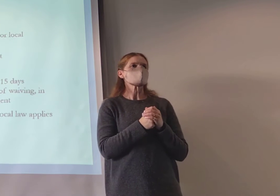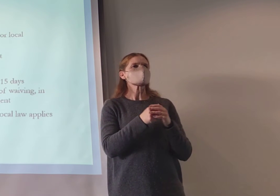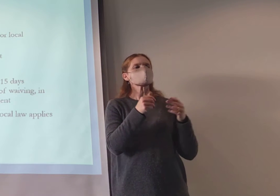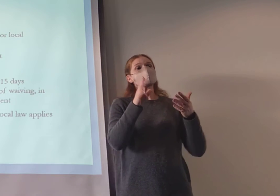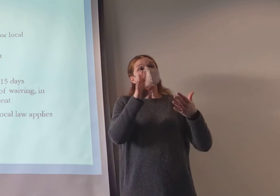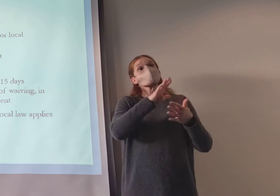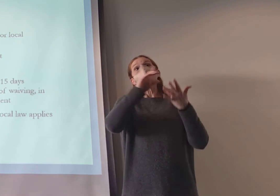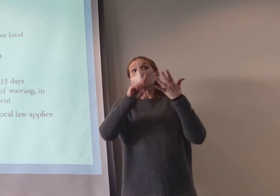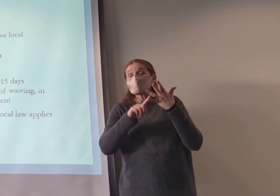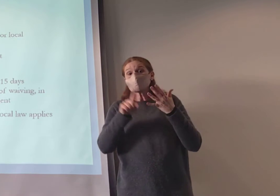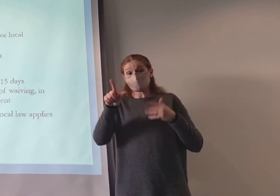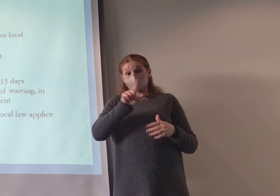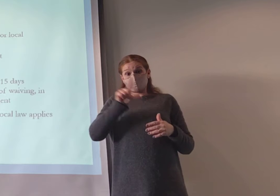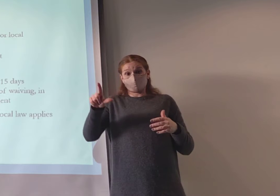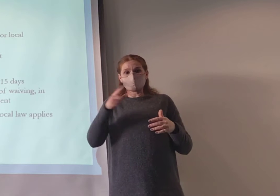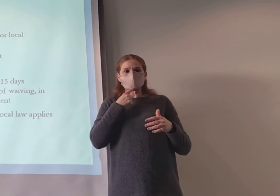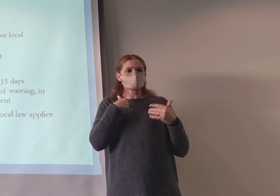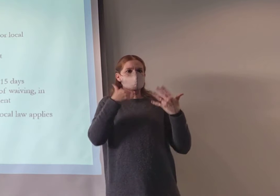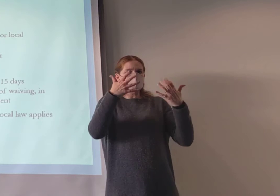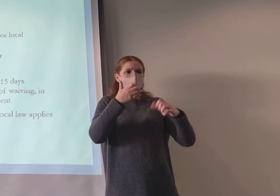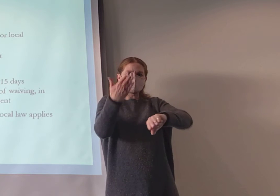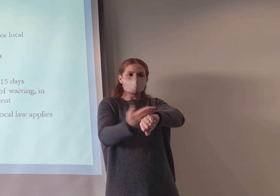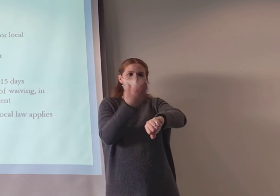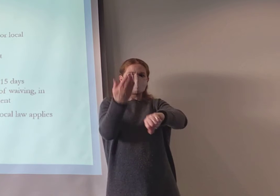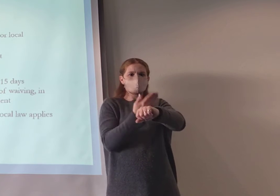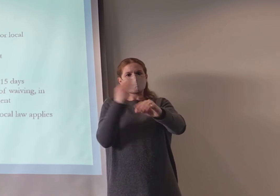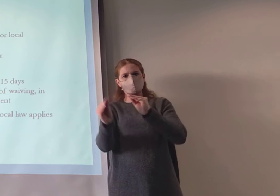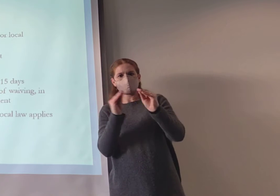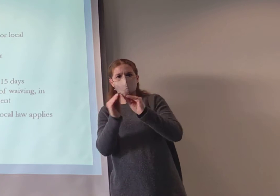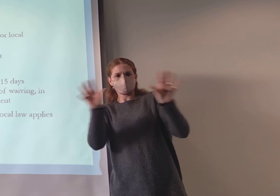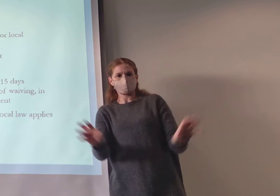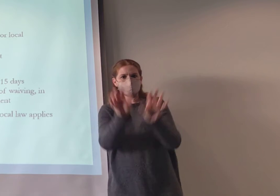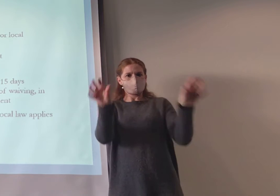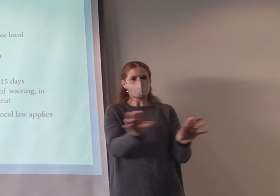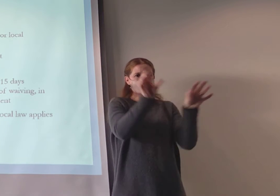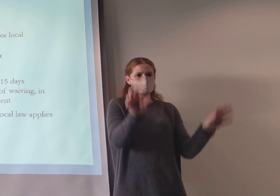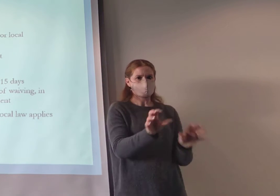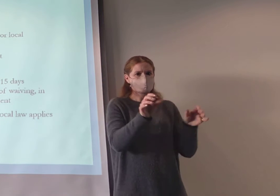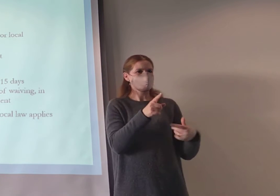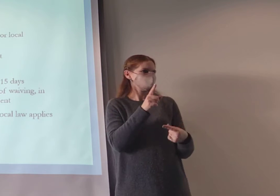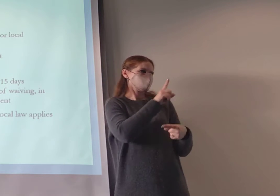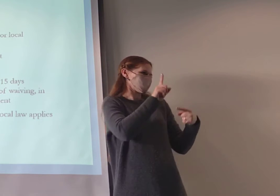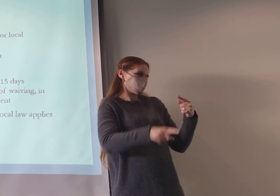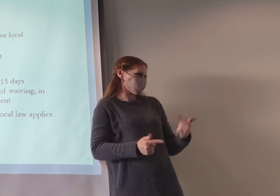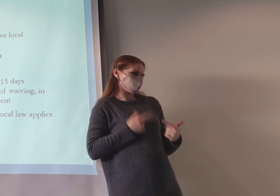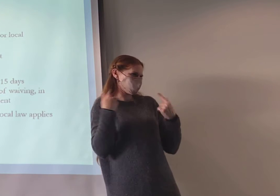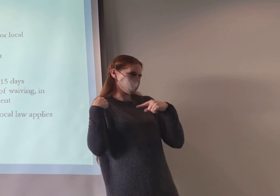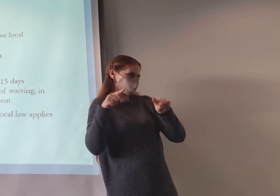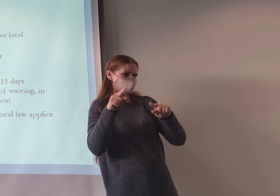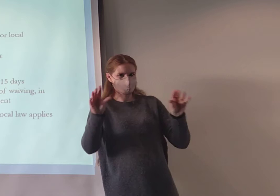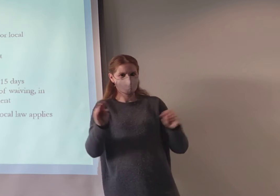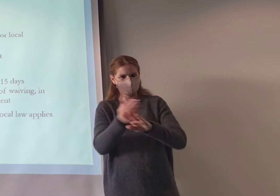If the tenant lives outside the city of San Diego and they fall under the state law, the